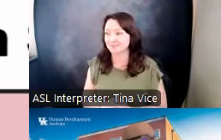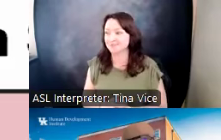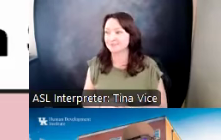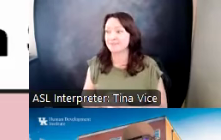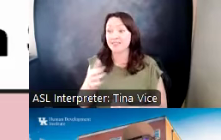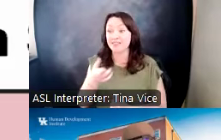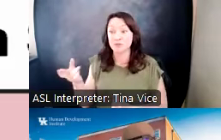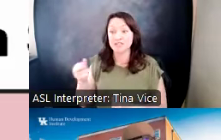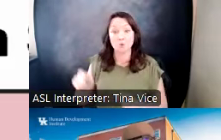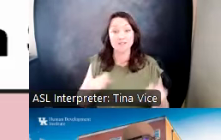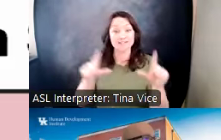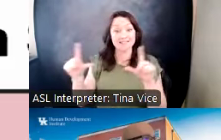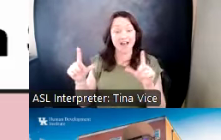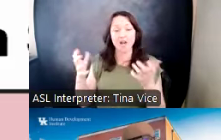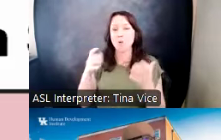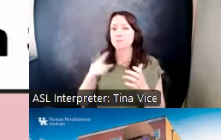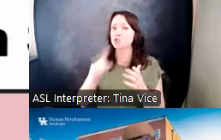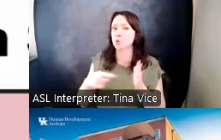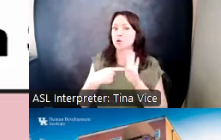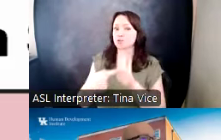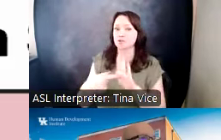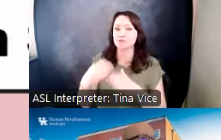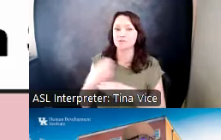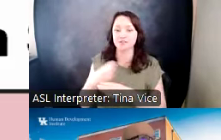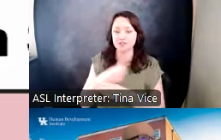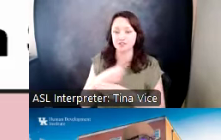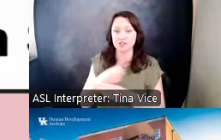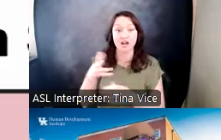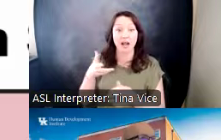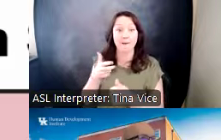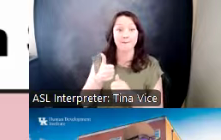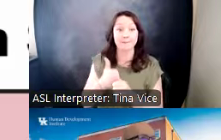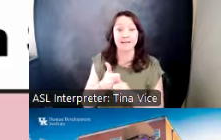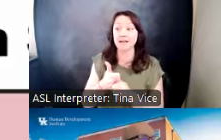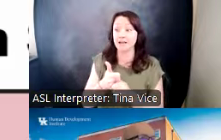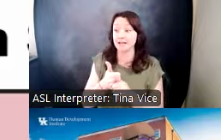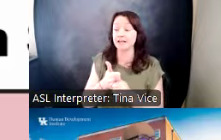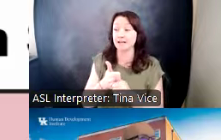that I wanted to make sure to share with you all shows an updated version of a physical exertion scale. This has been